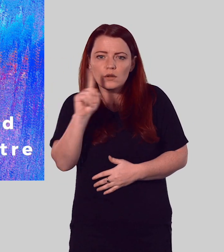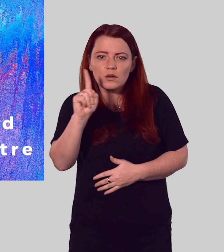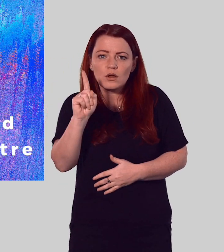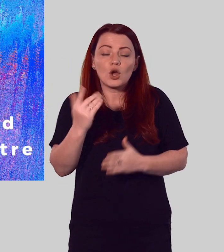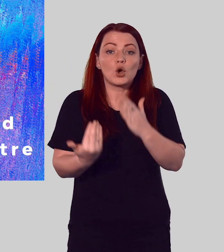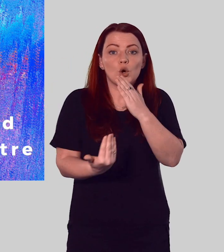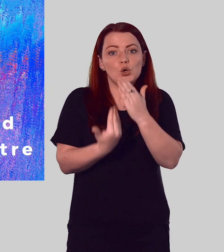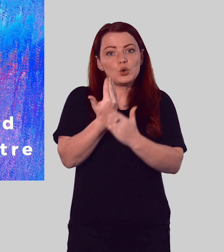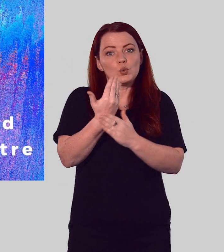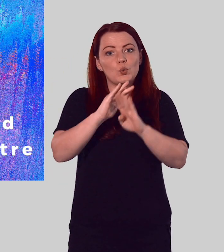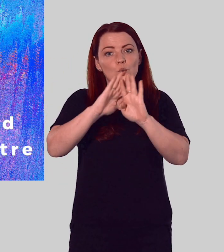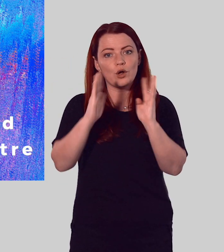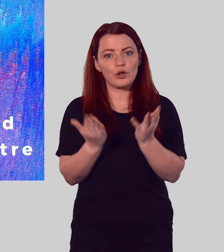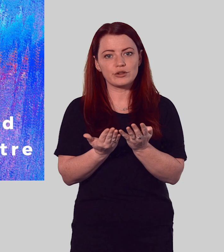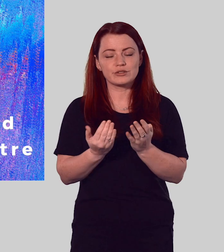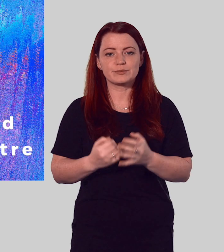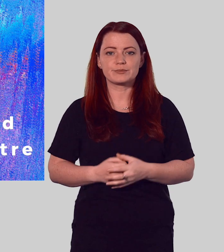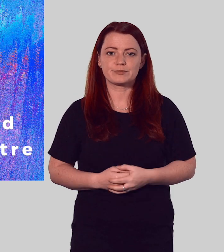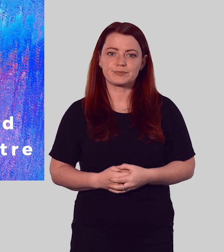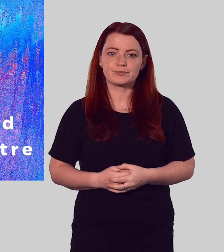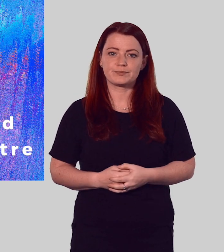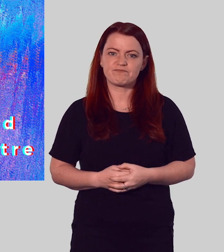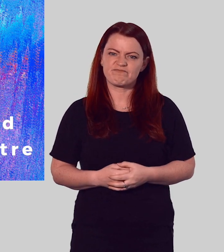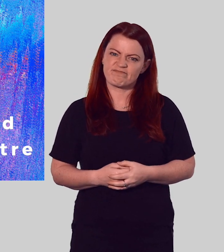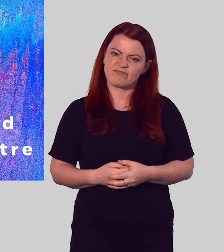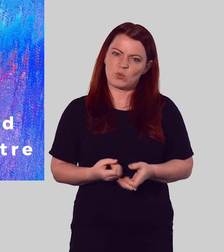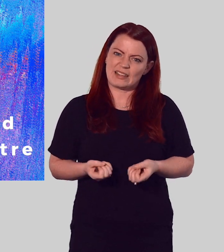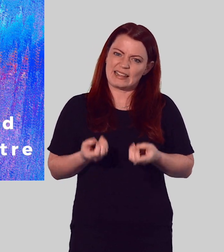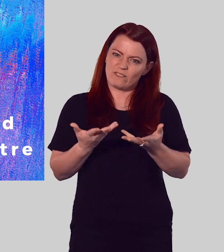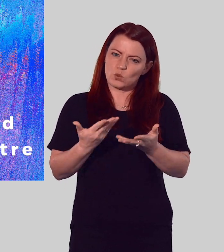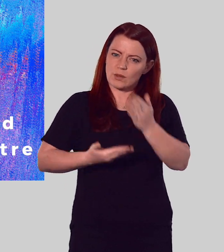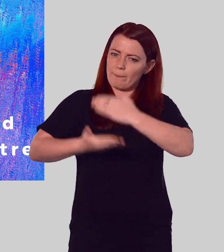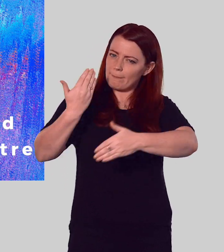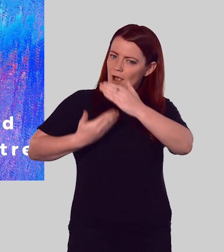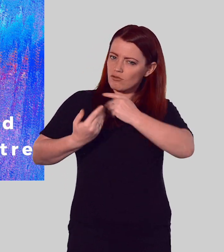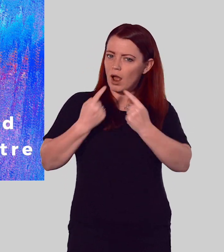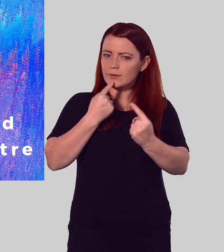So let me give you a little bit of background information about